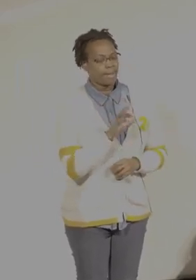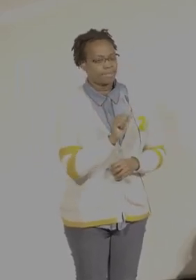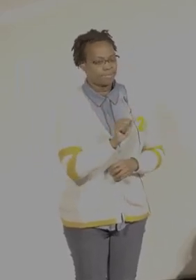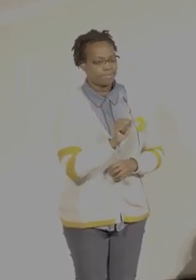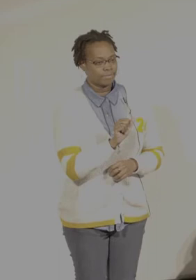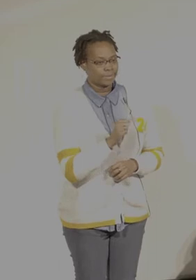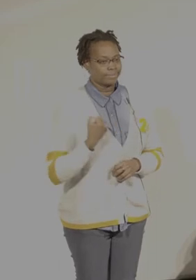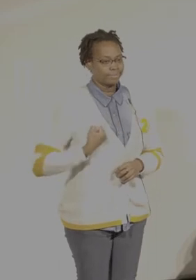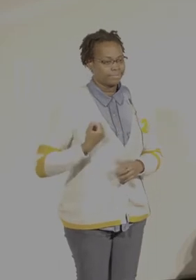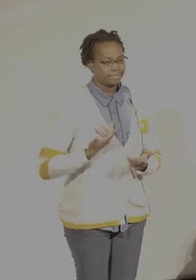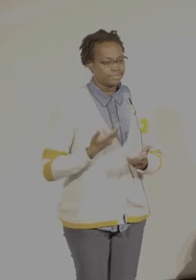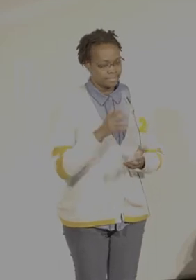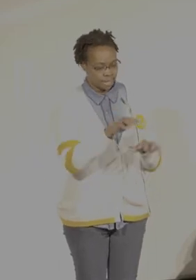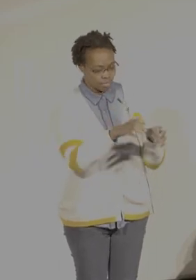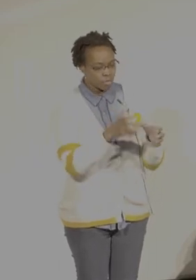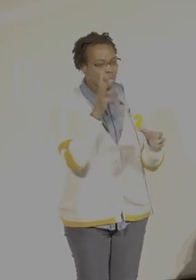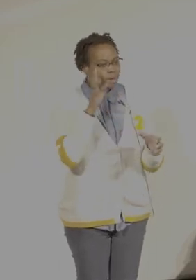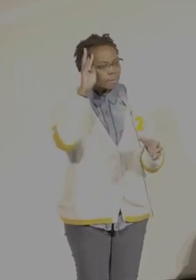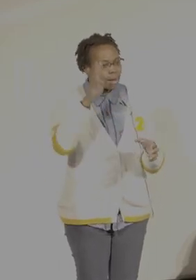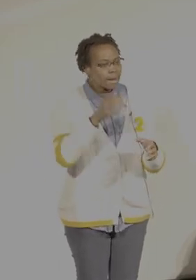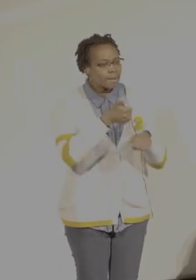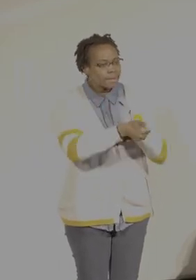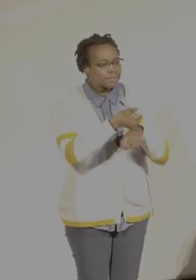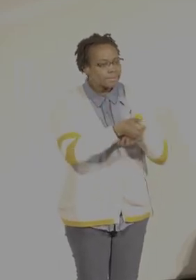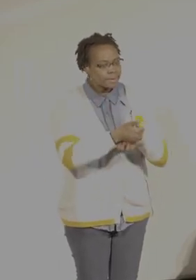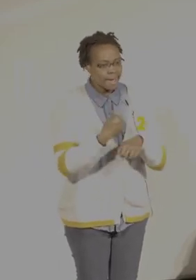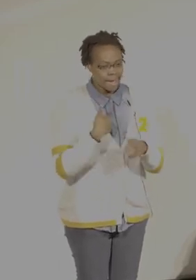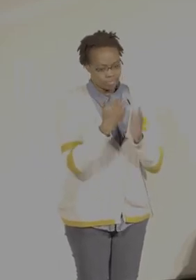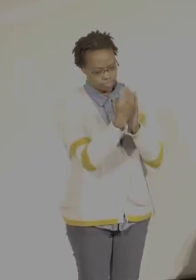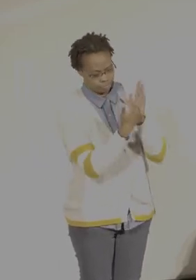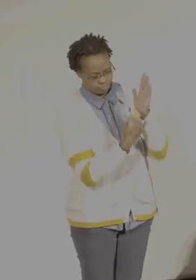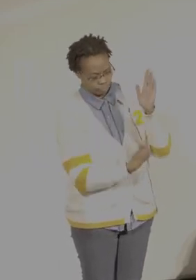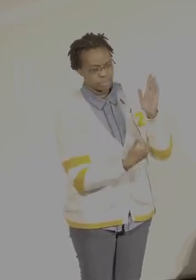And the regime will make up accusations, they have a laundry list, a menu of various